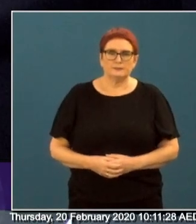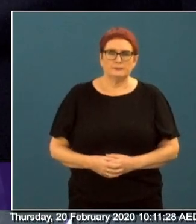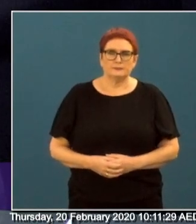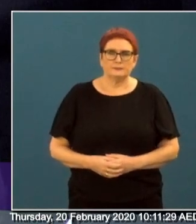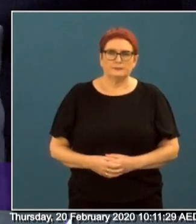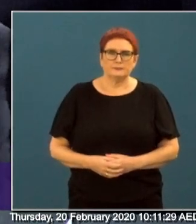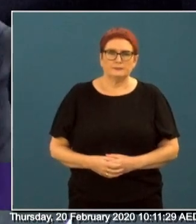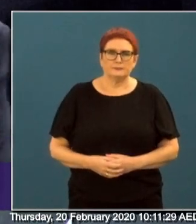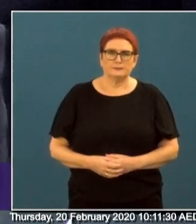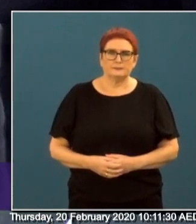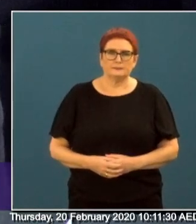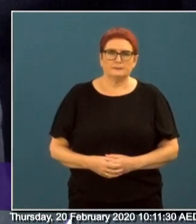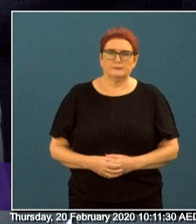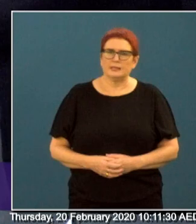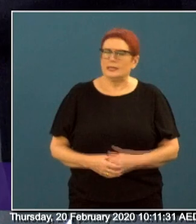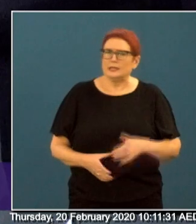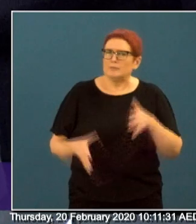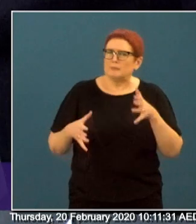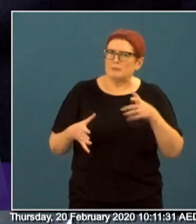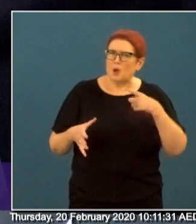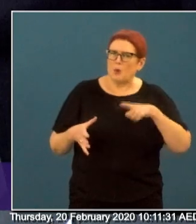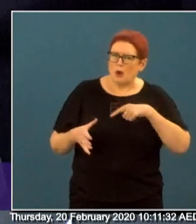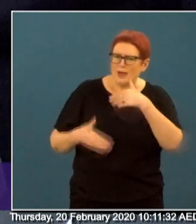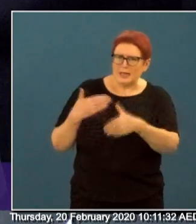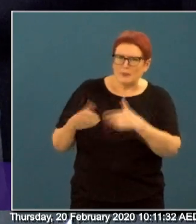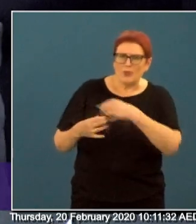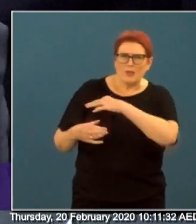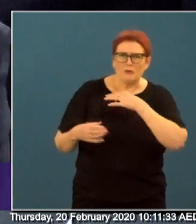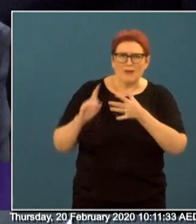in the maintenance of private health insurance through Commonwealth subsidy.